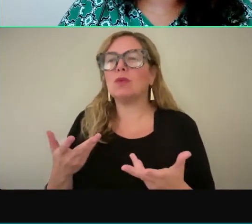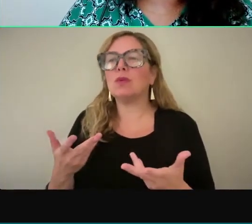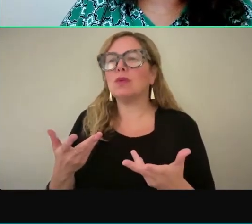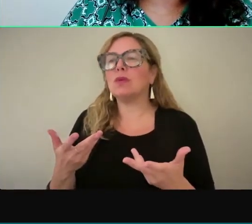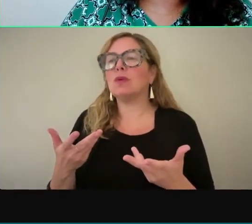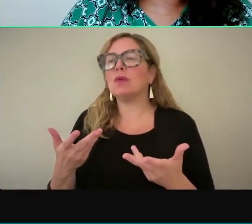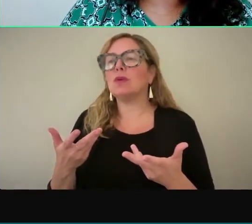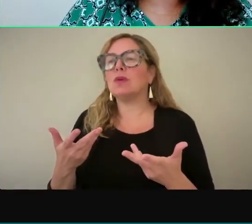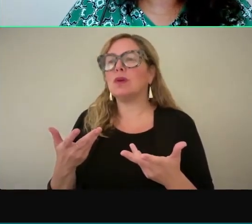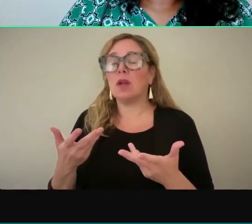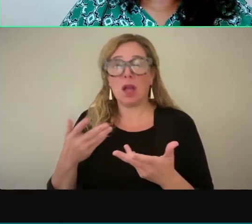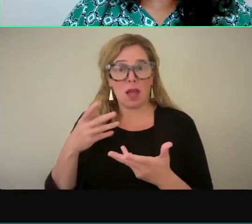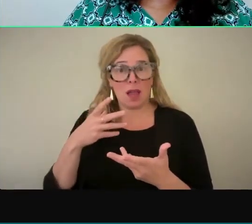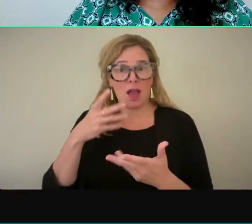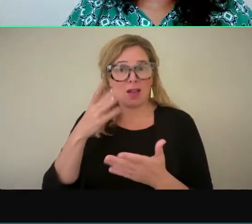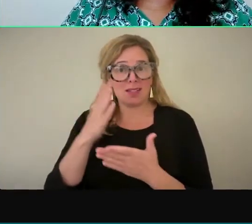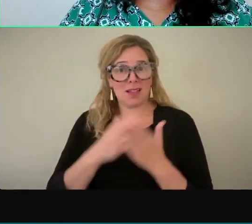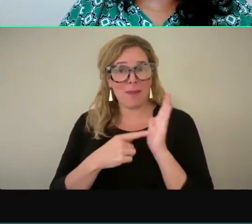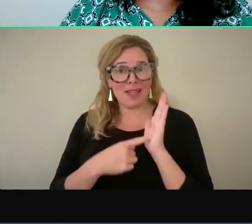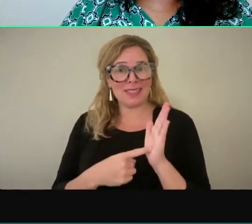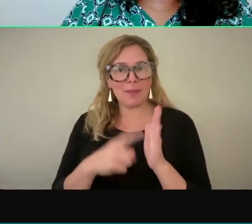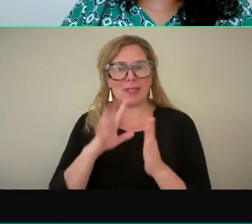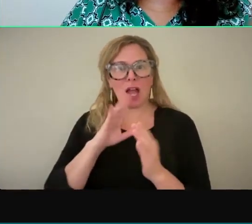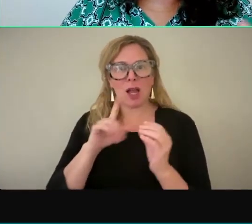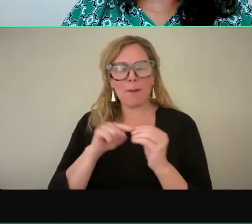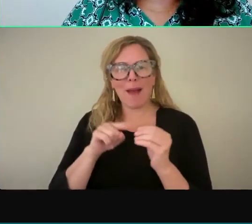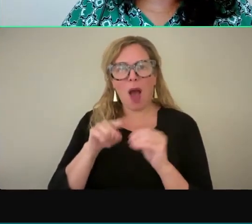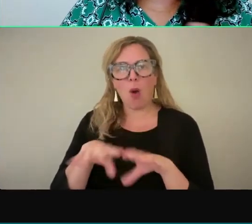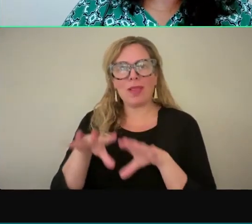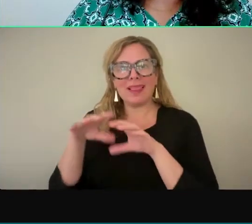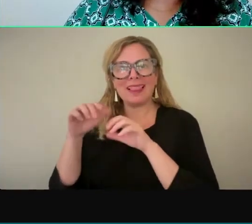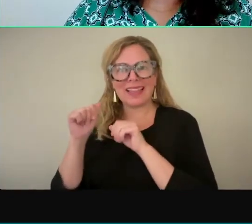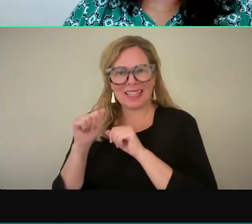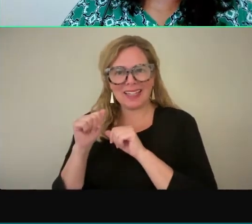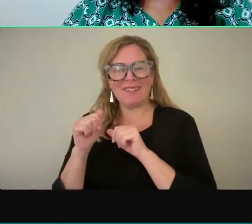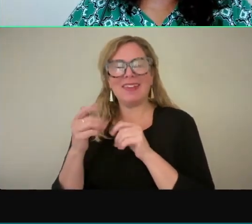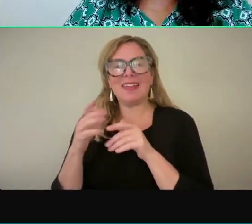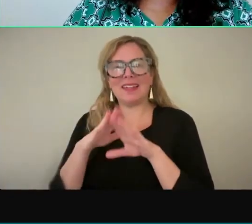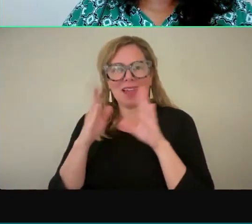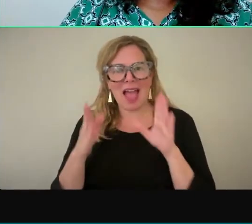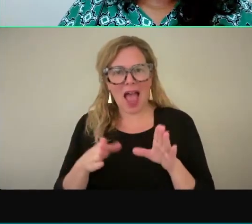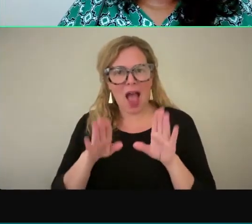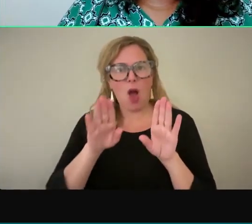walking out the door, their goal was to lock the door and get in the car safely and drive.